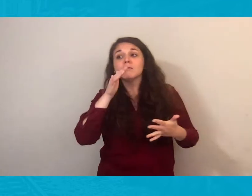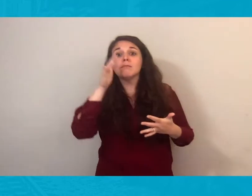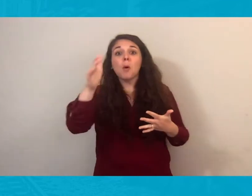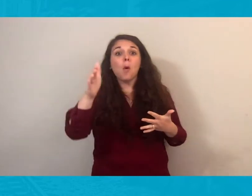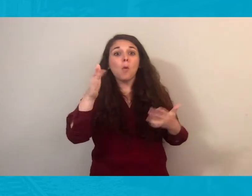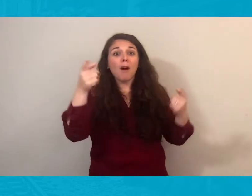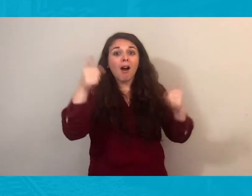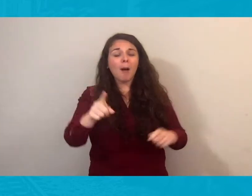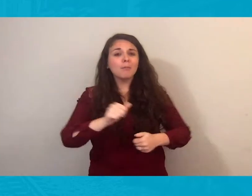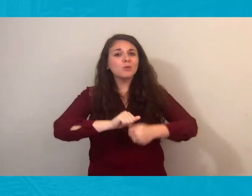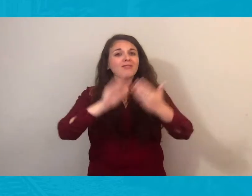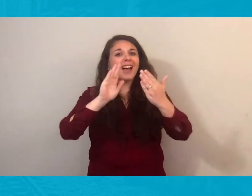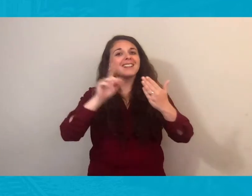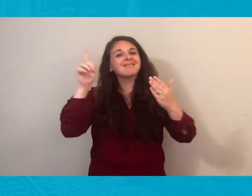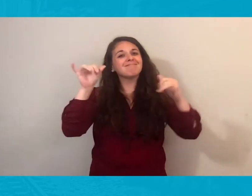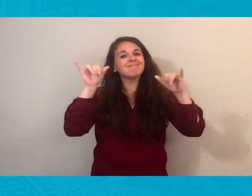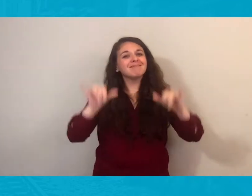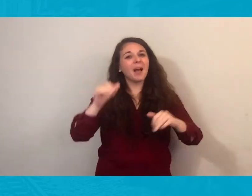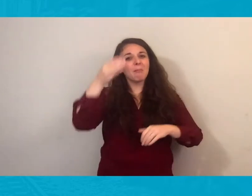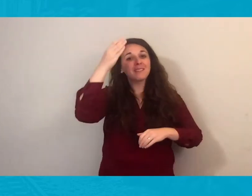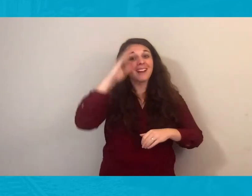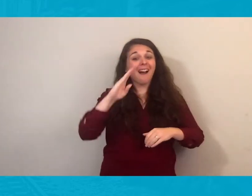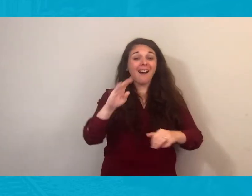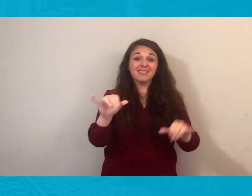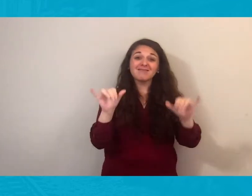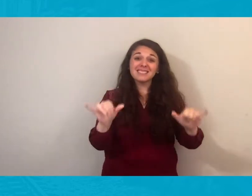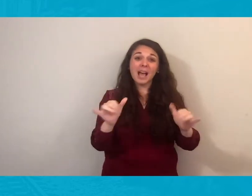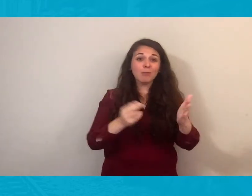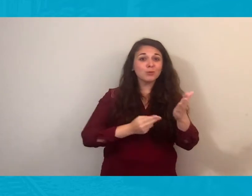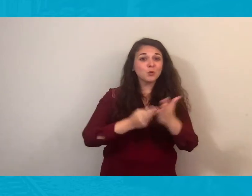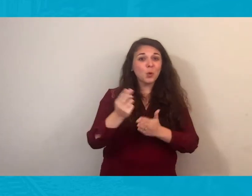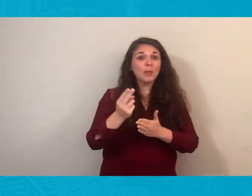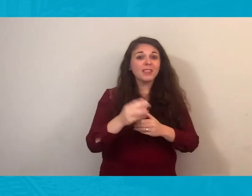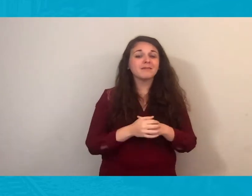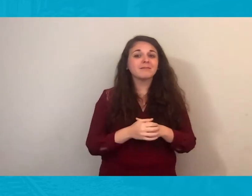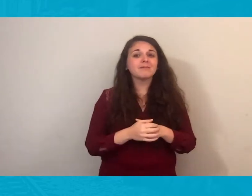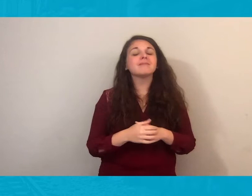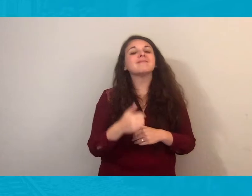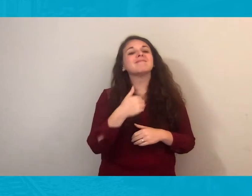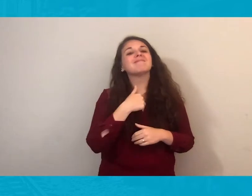or that will have in the generations to come, there's the same God and the same truth.